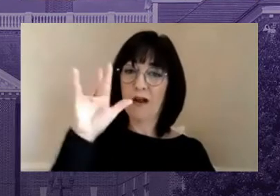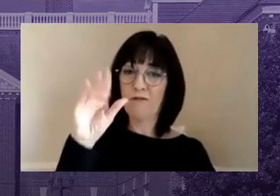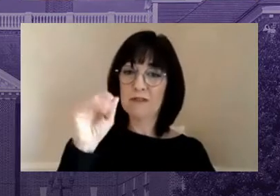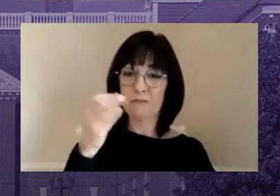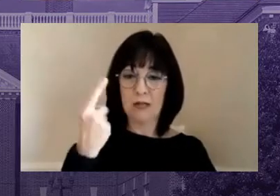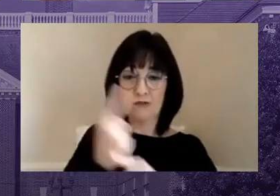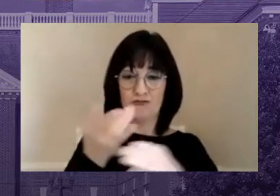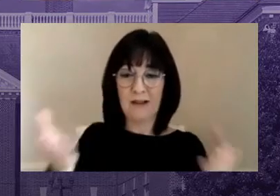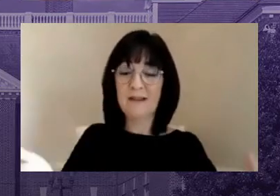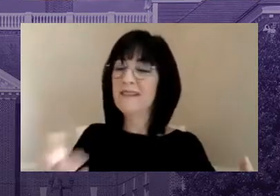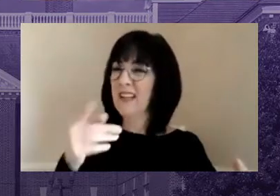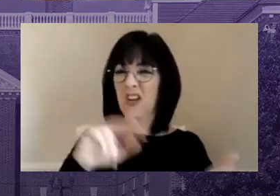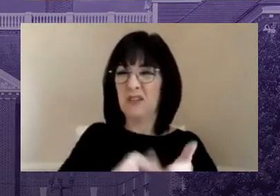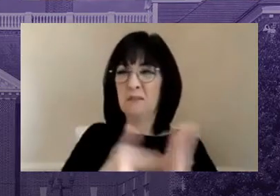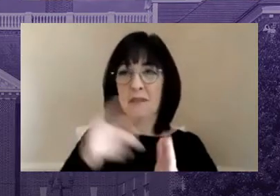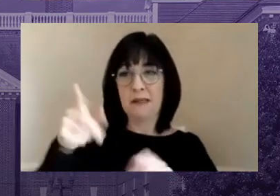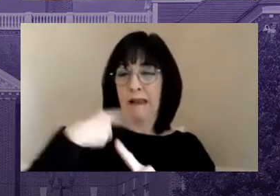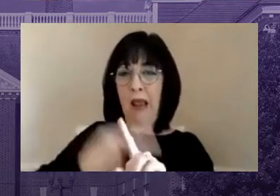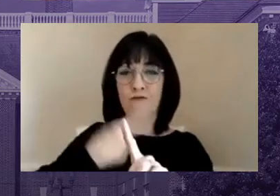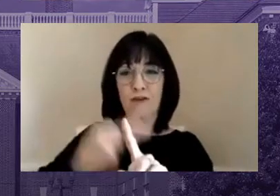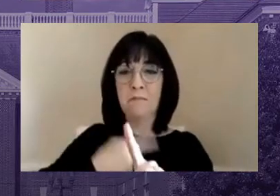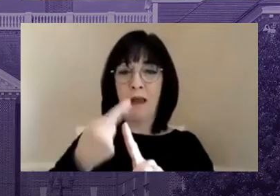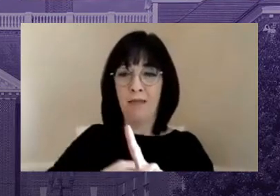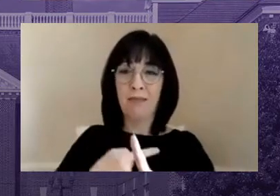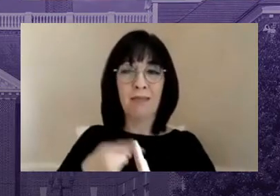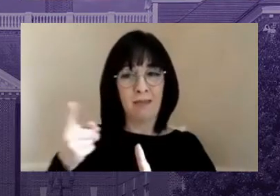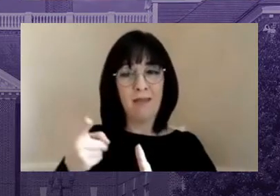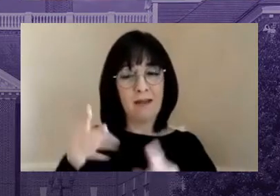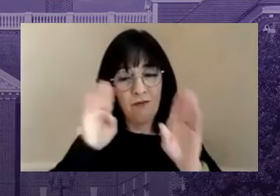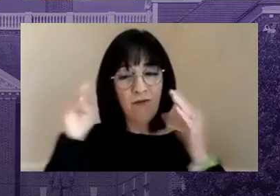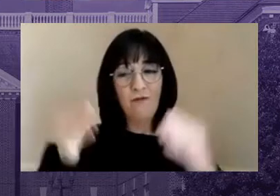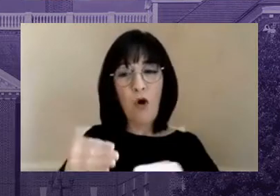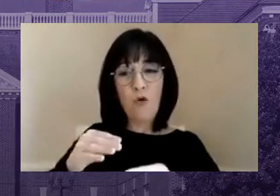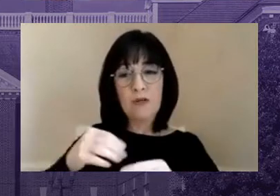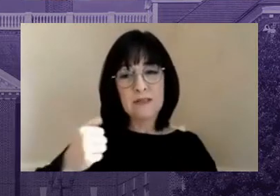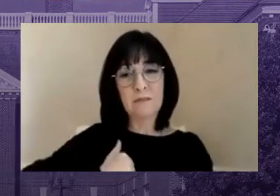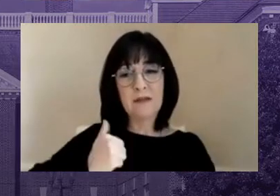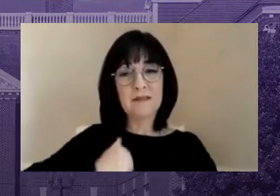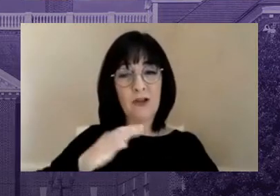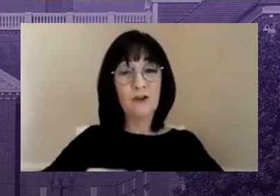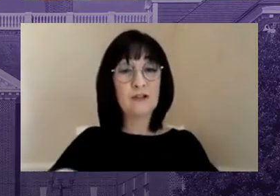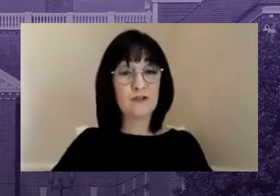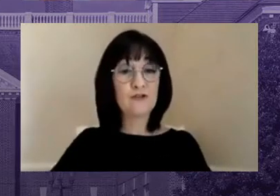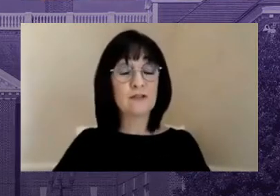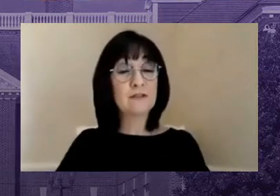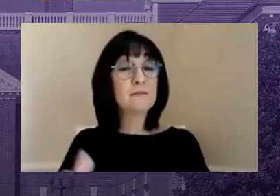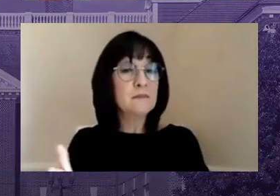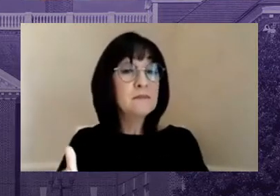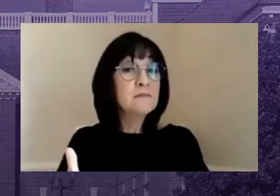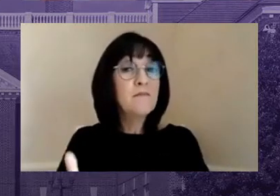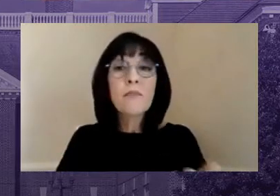would read the proclamation and sign it but we and normally in a normal situation, we'd have this big